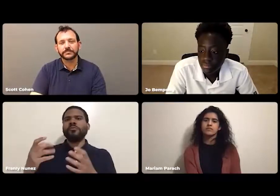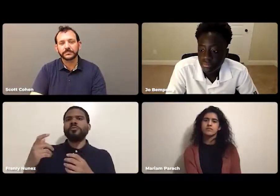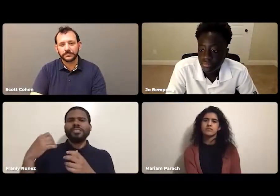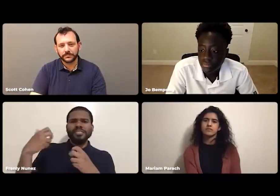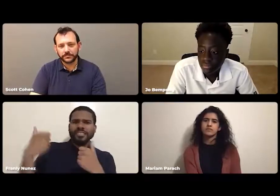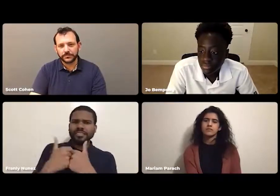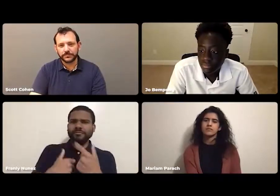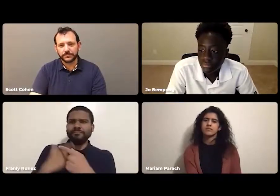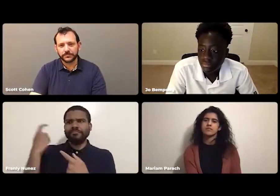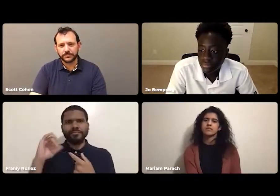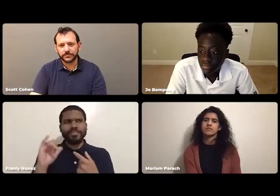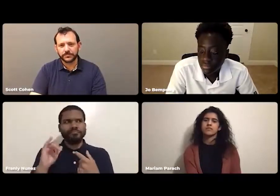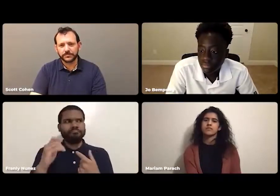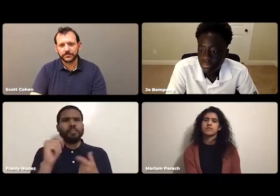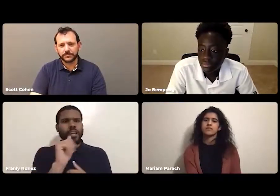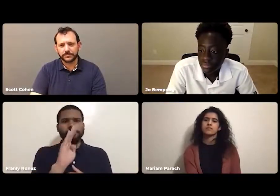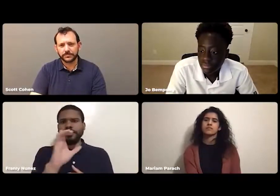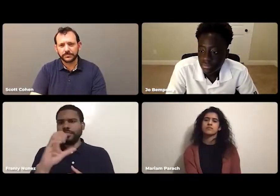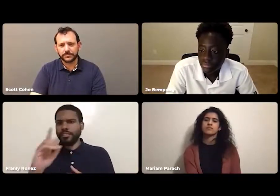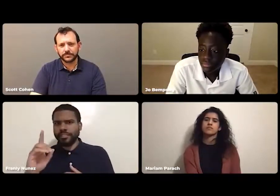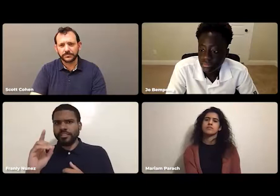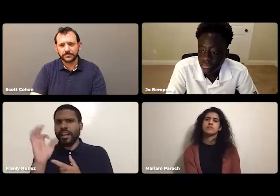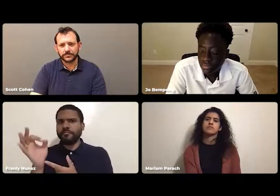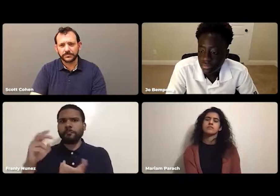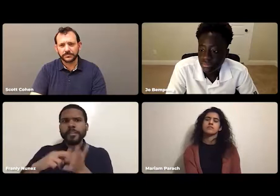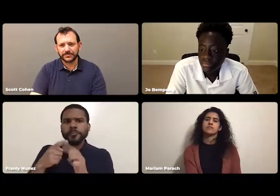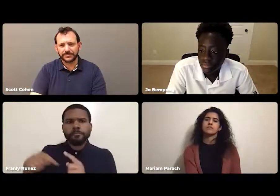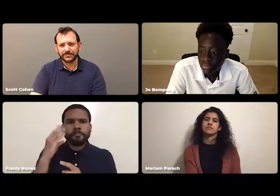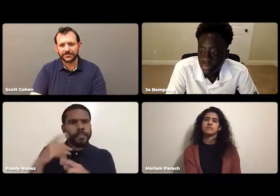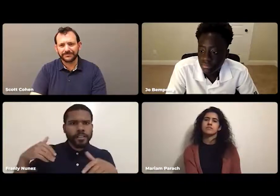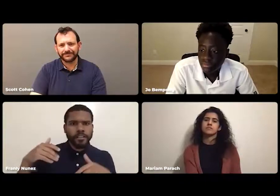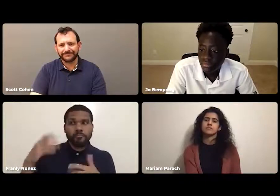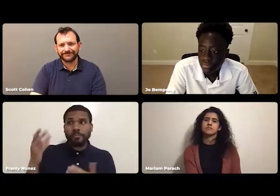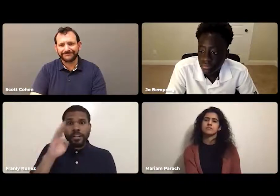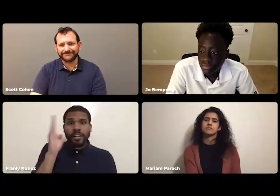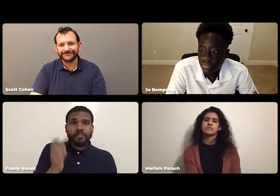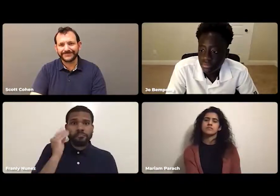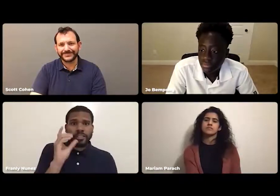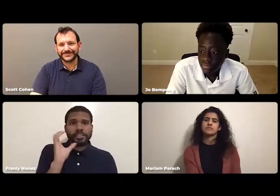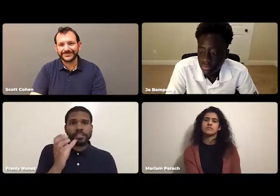So, everyone is having that experience, whether people of color or not.